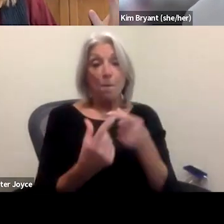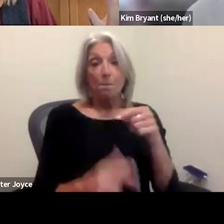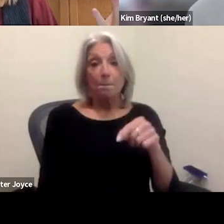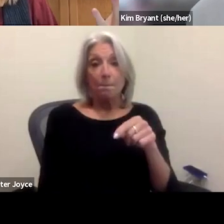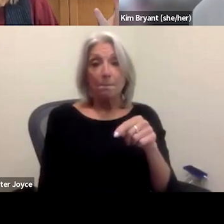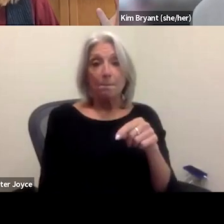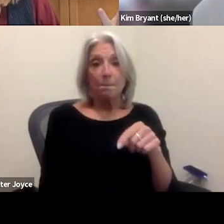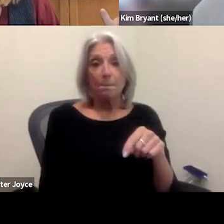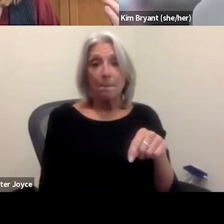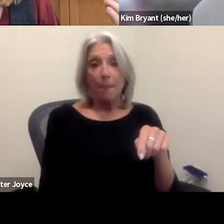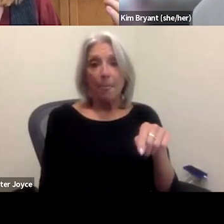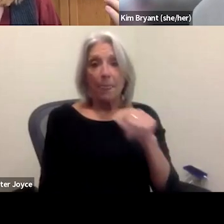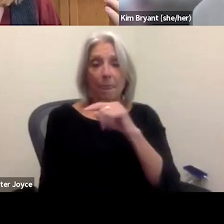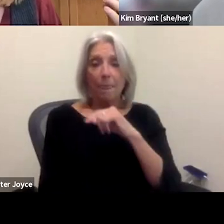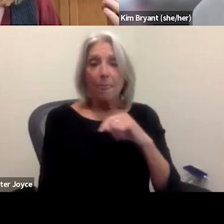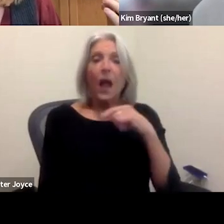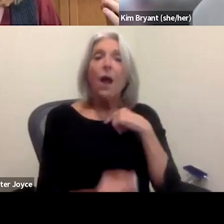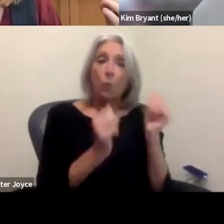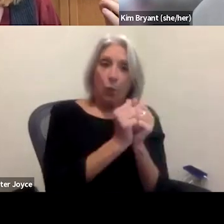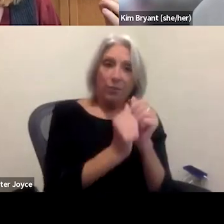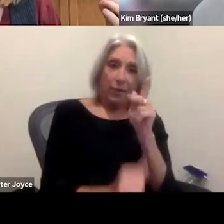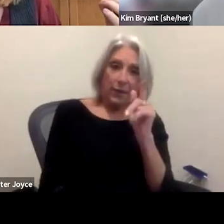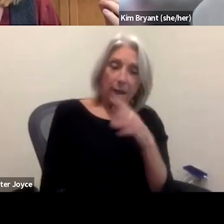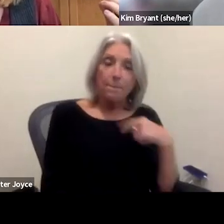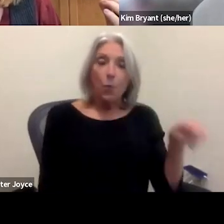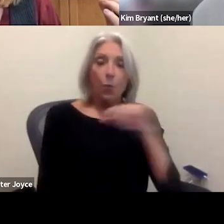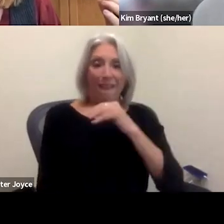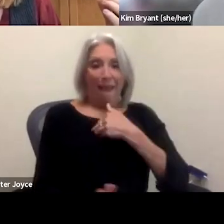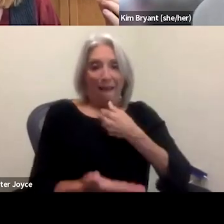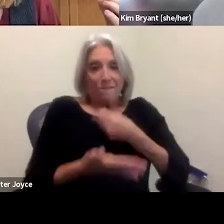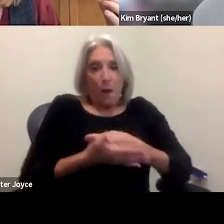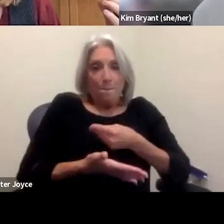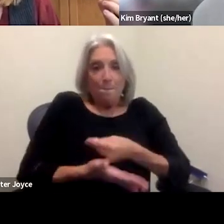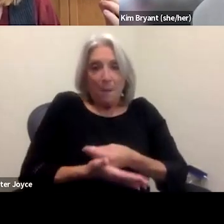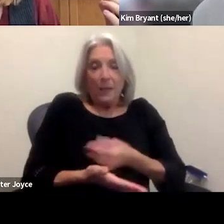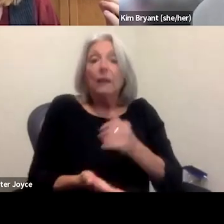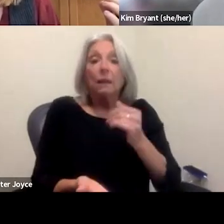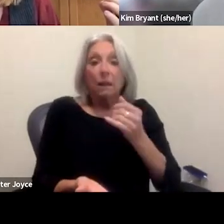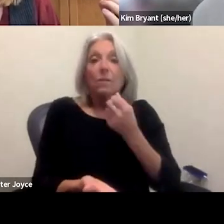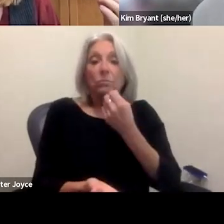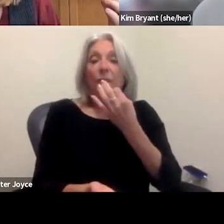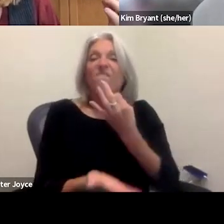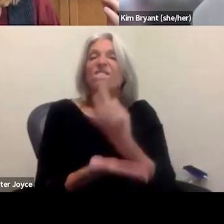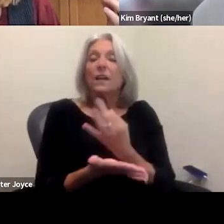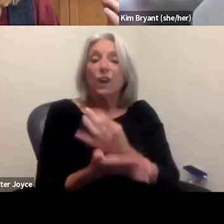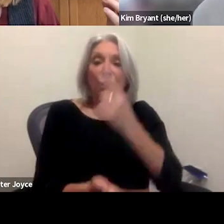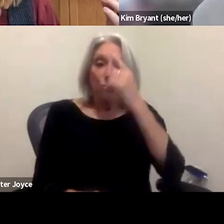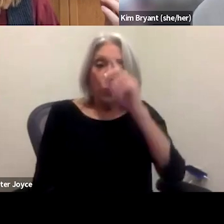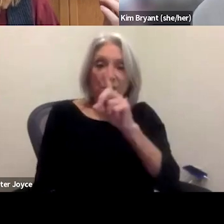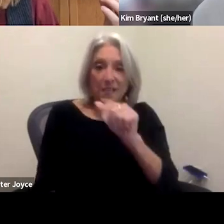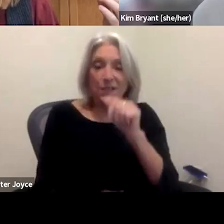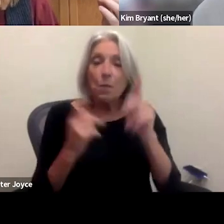and this is what I've done with Kim, have funding for disabled people. We get to pay them like consultants